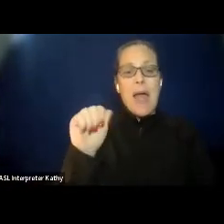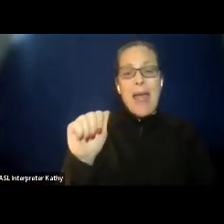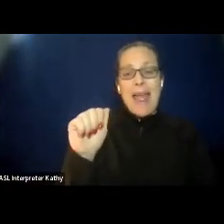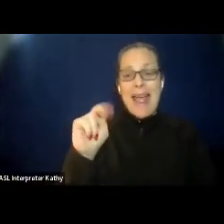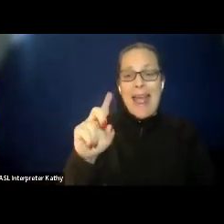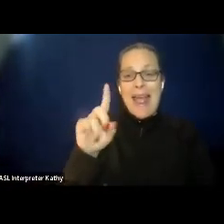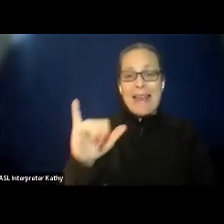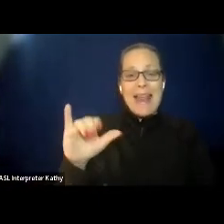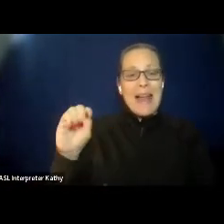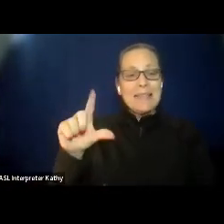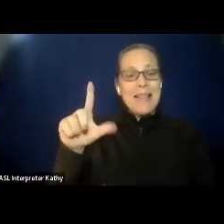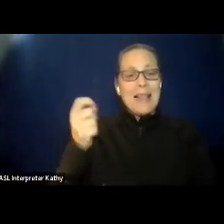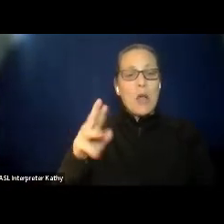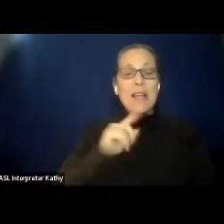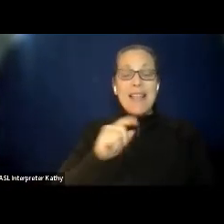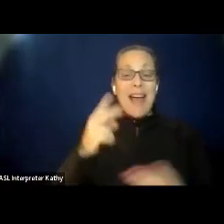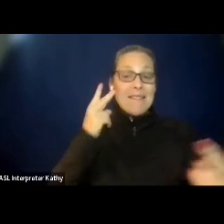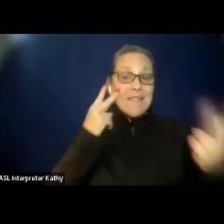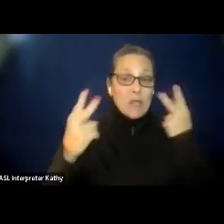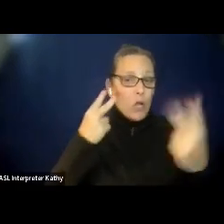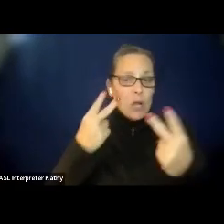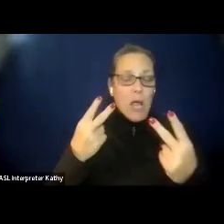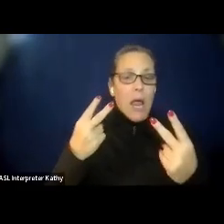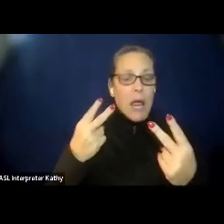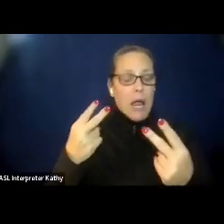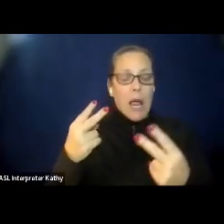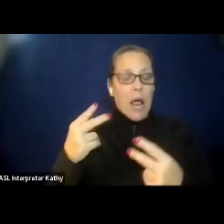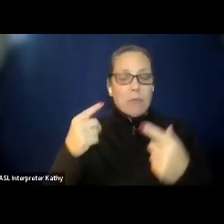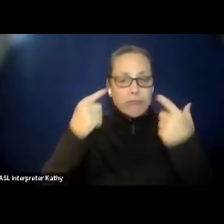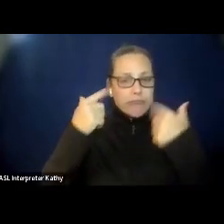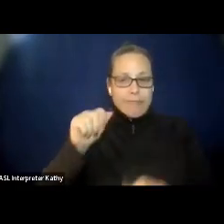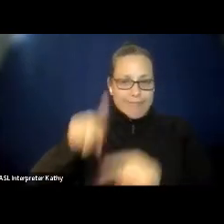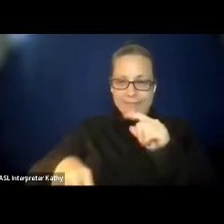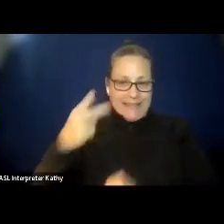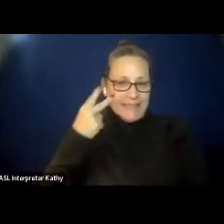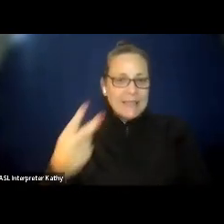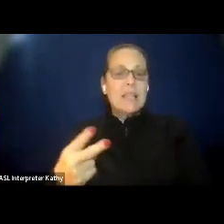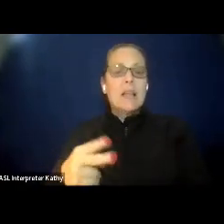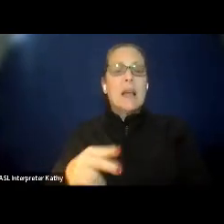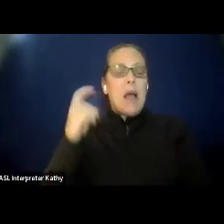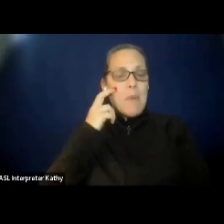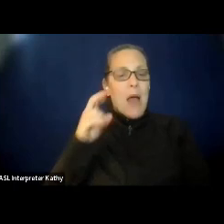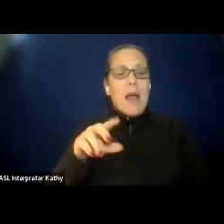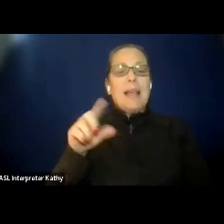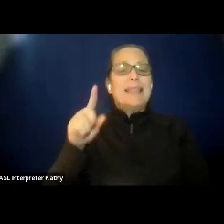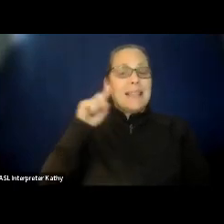wheelchairs are an integrated part of that performance. Here is a photo of Andy Slater who is